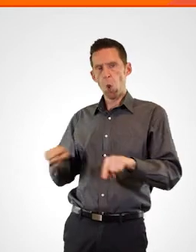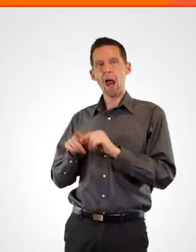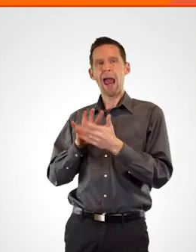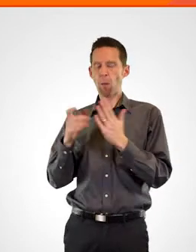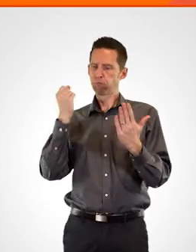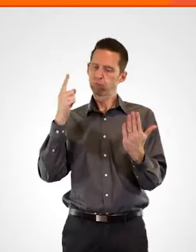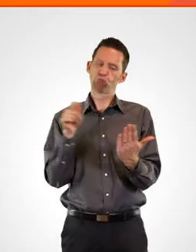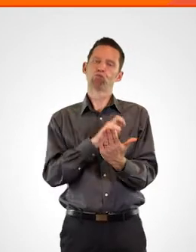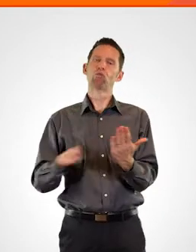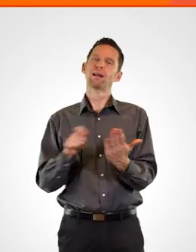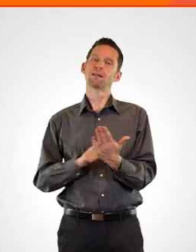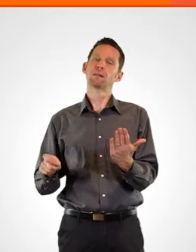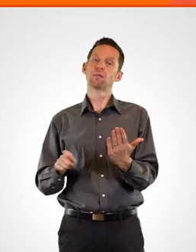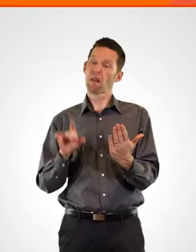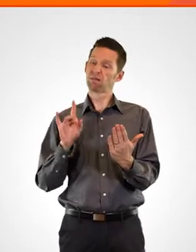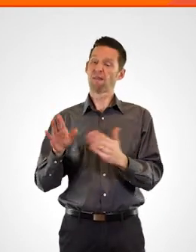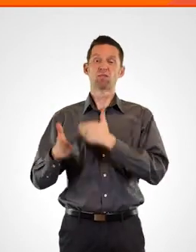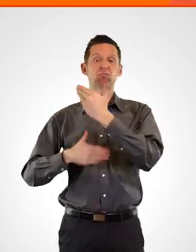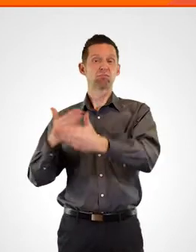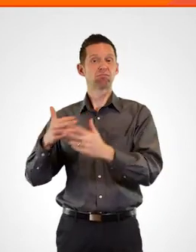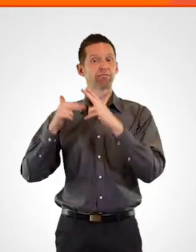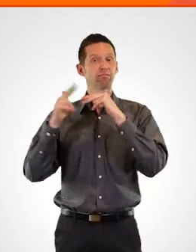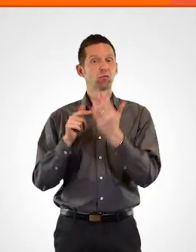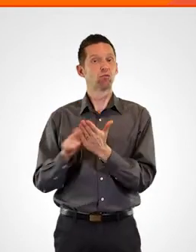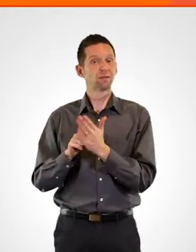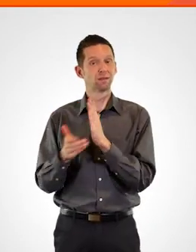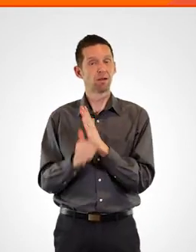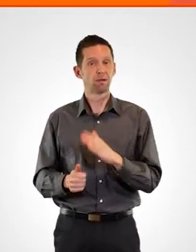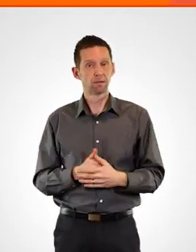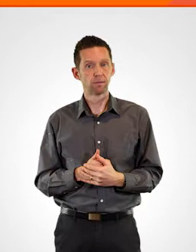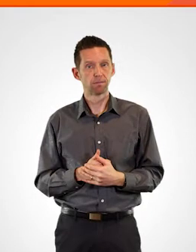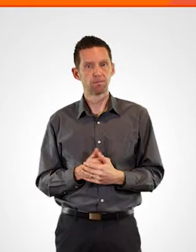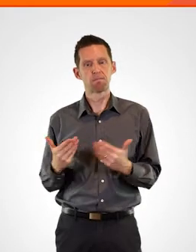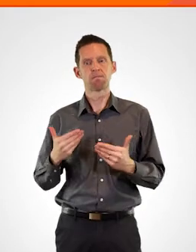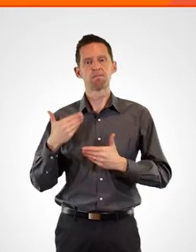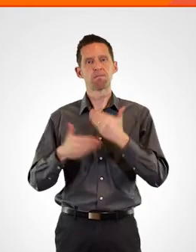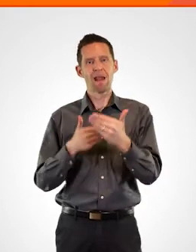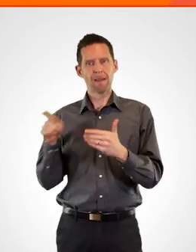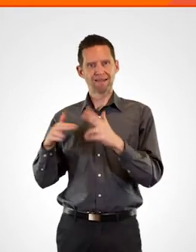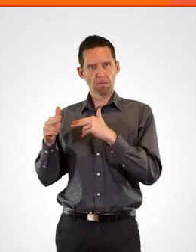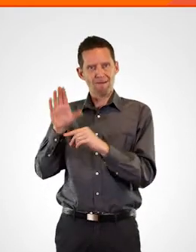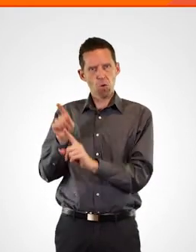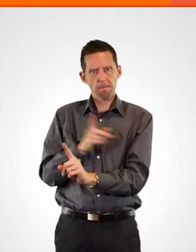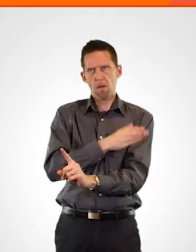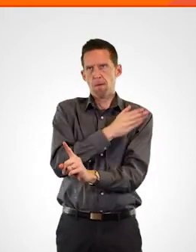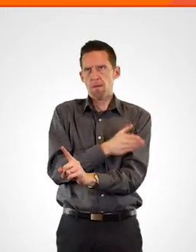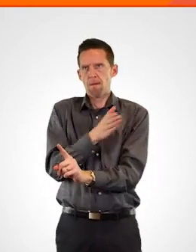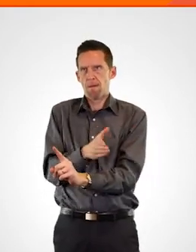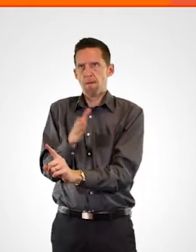how to decipher writing and eventually to write themselves. Each stage builds on what came before.